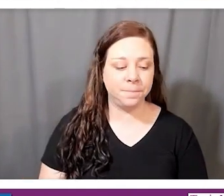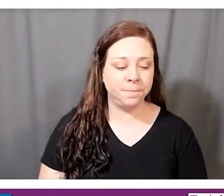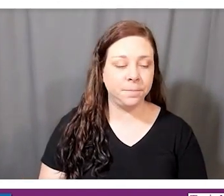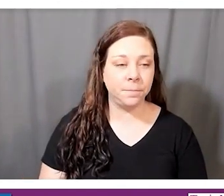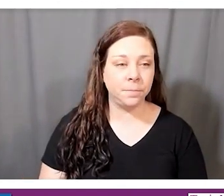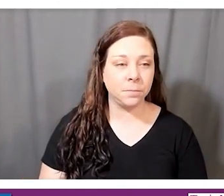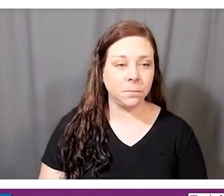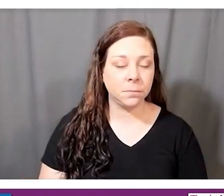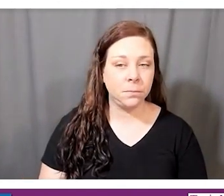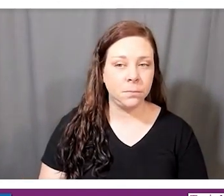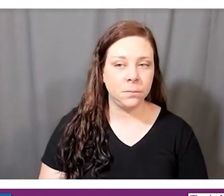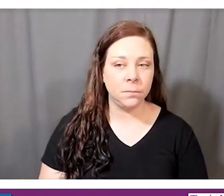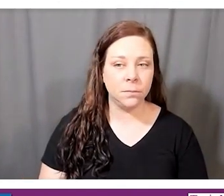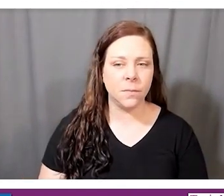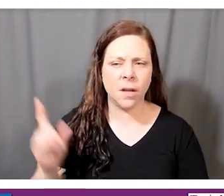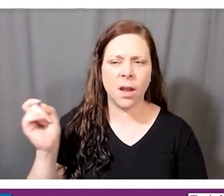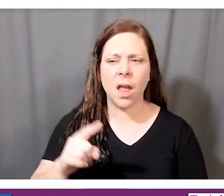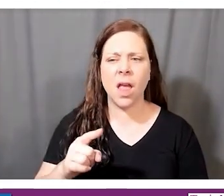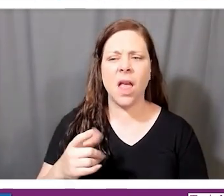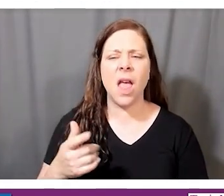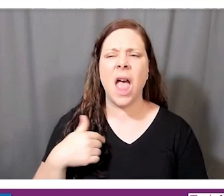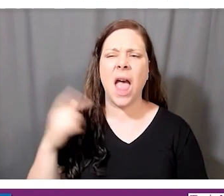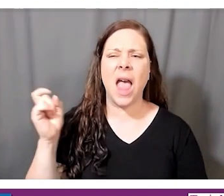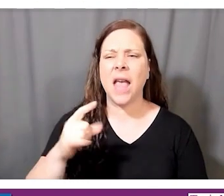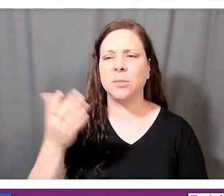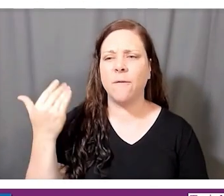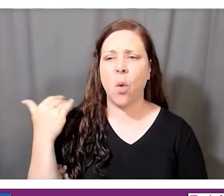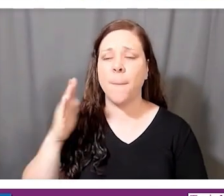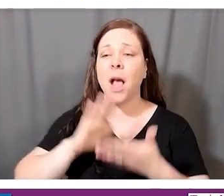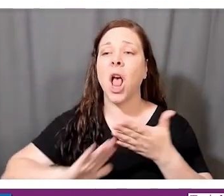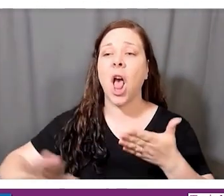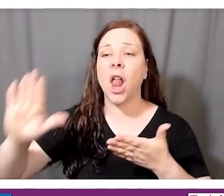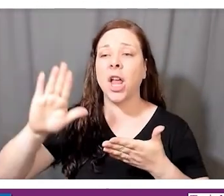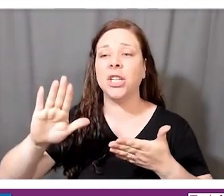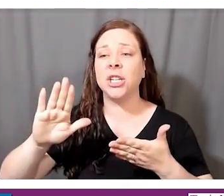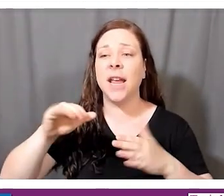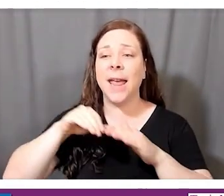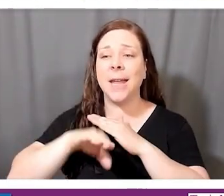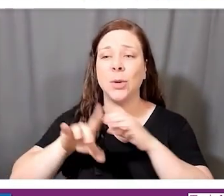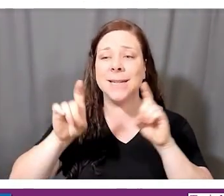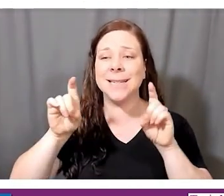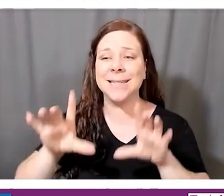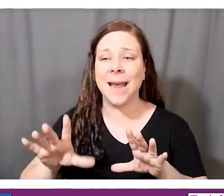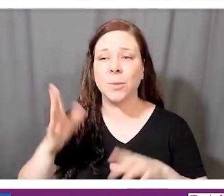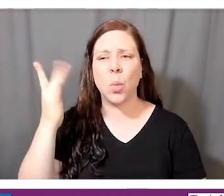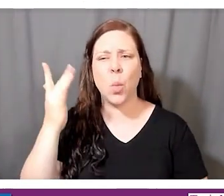They say, I asked this earlier, but with the college entrance exams, why aren't more schools required to keep up-to-date JAWS